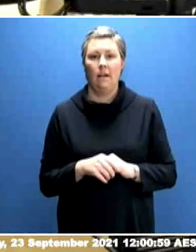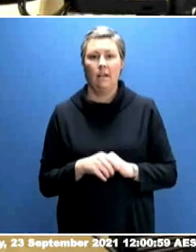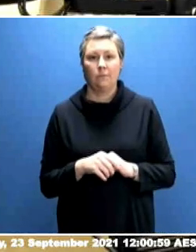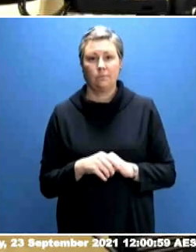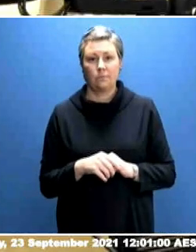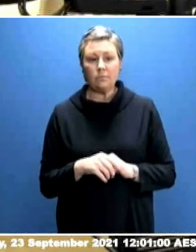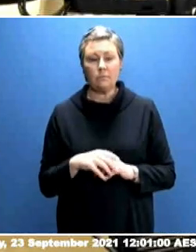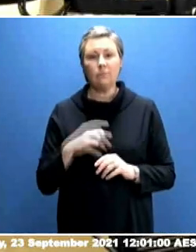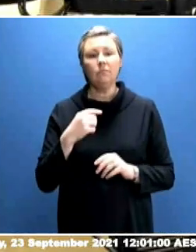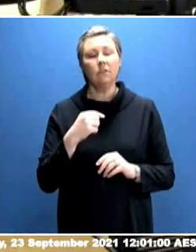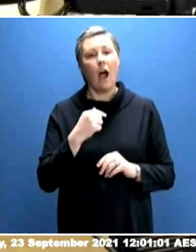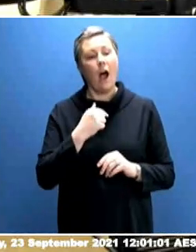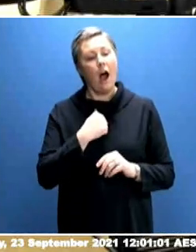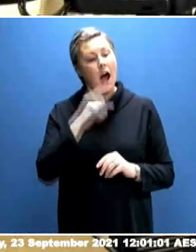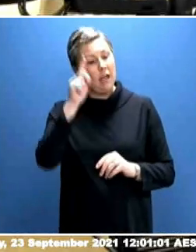from the personal background and experience that you've described,